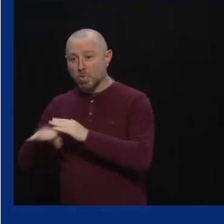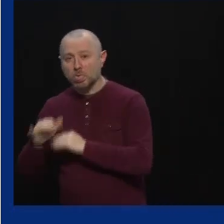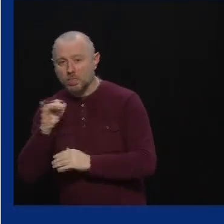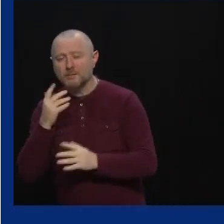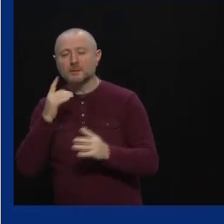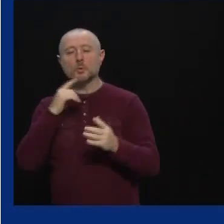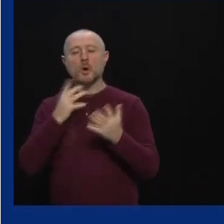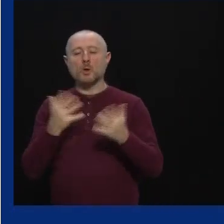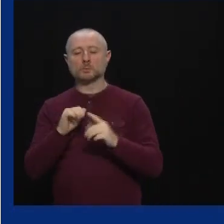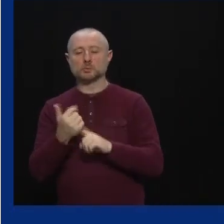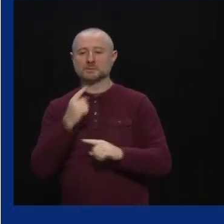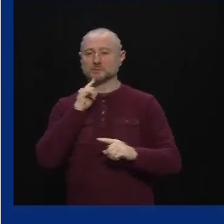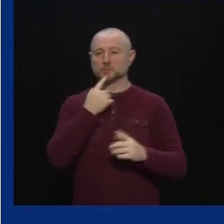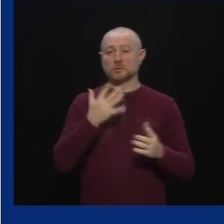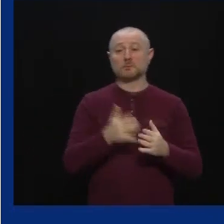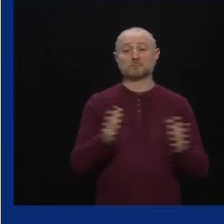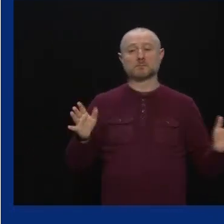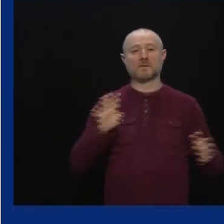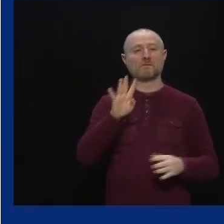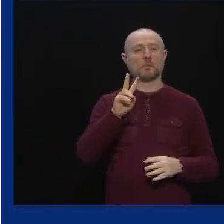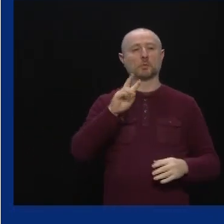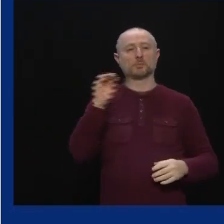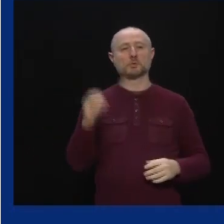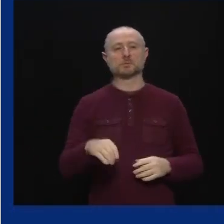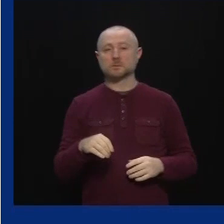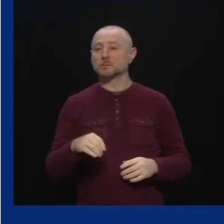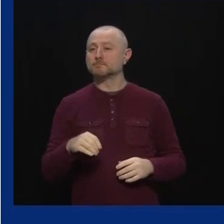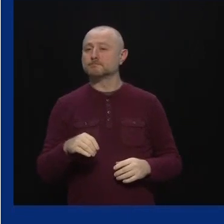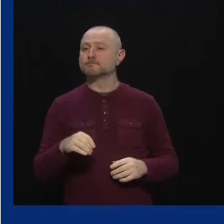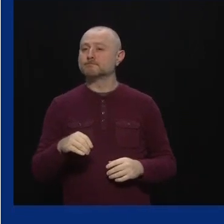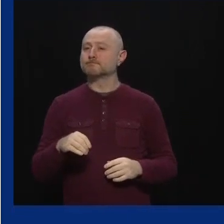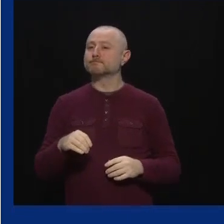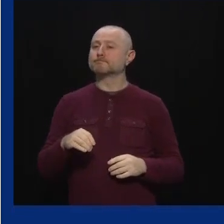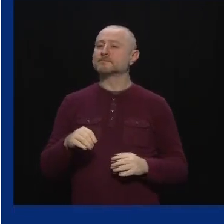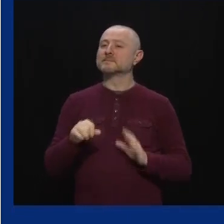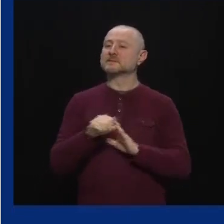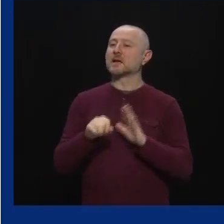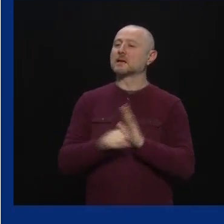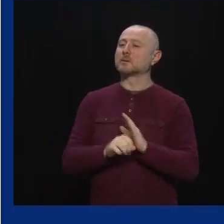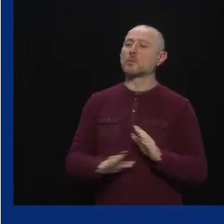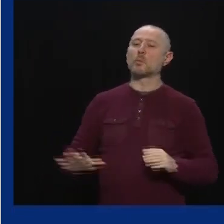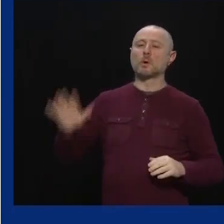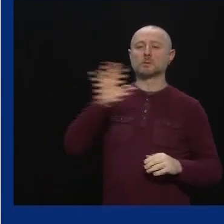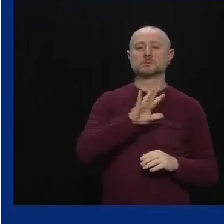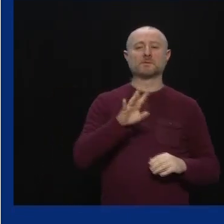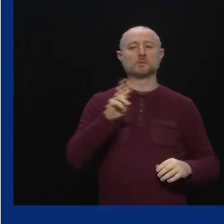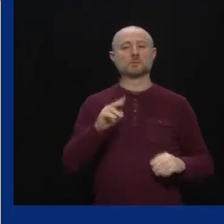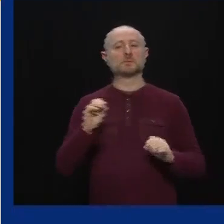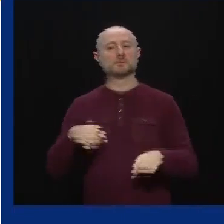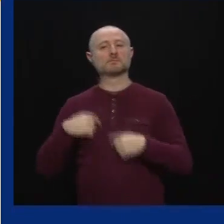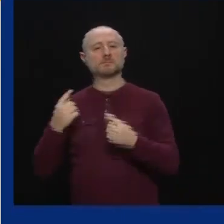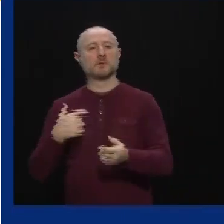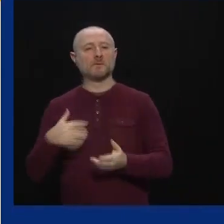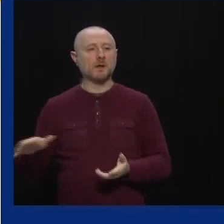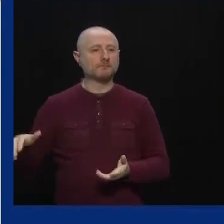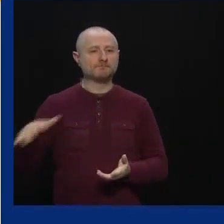DYNAMIC FOR US TO ASSESS THE SEVERITY OF THE SITUATION. SO, BASICALLY STATE-WIDE IT'S